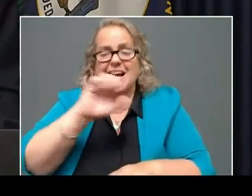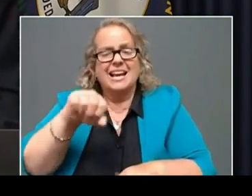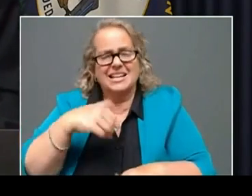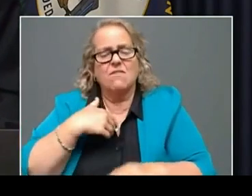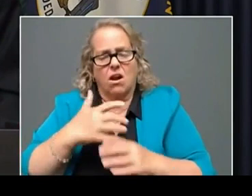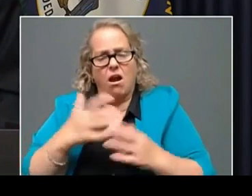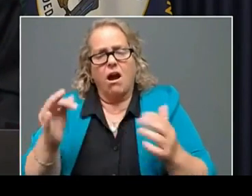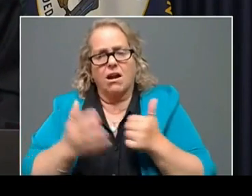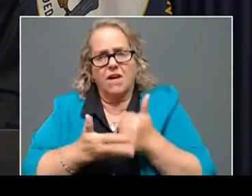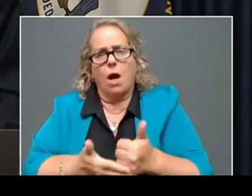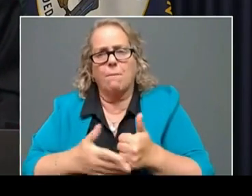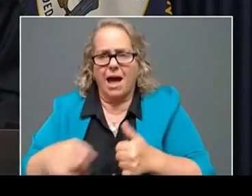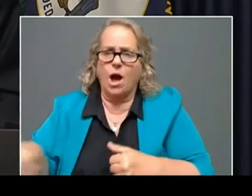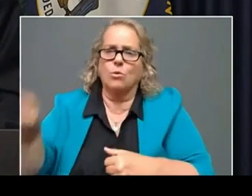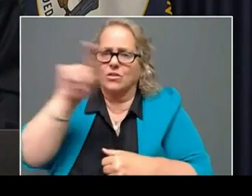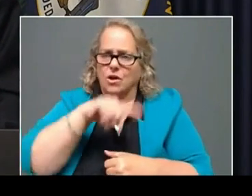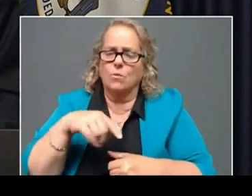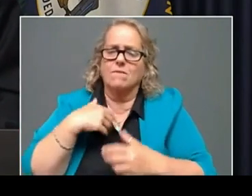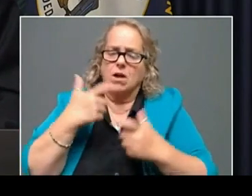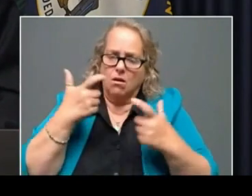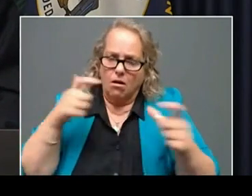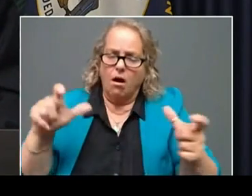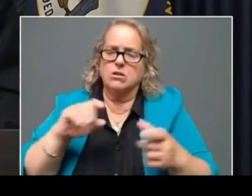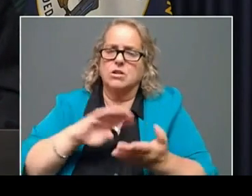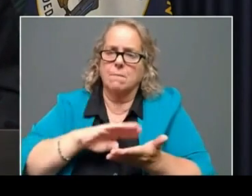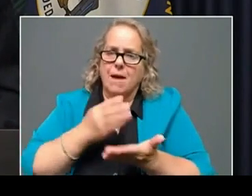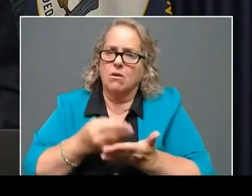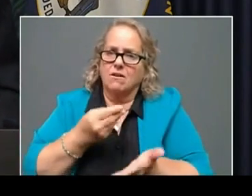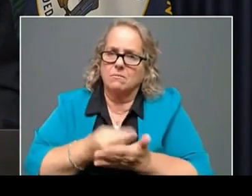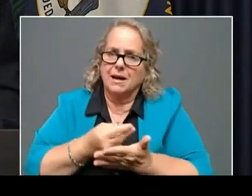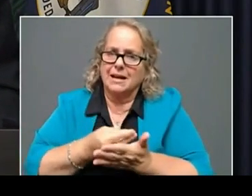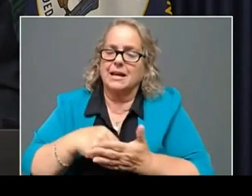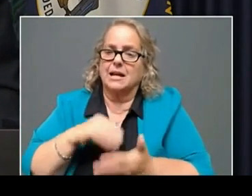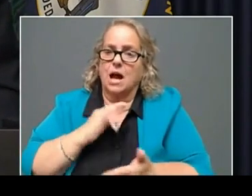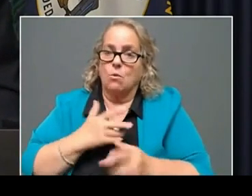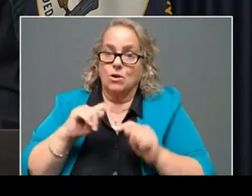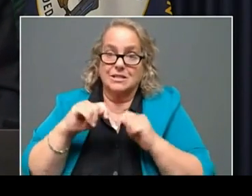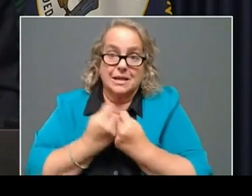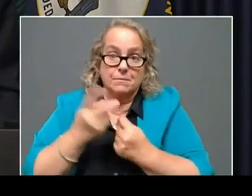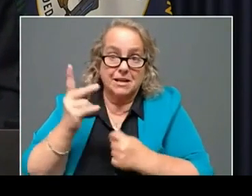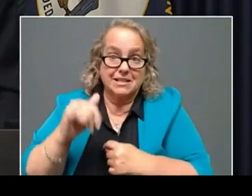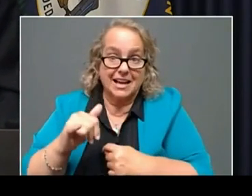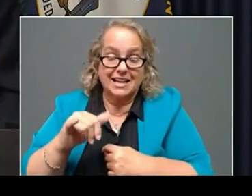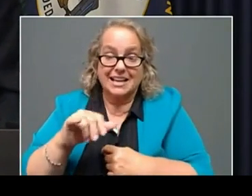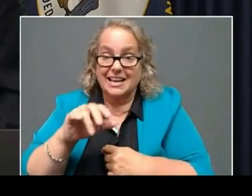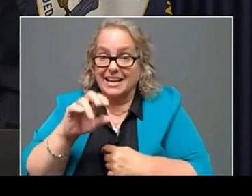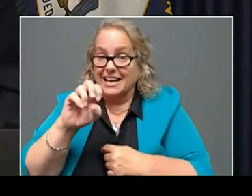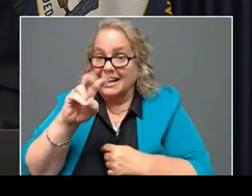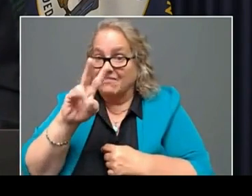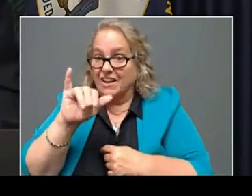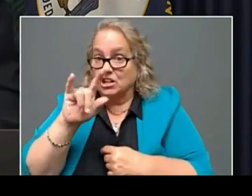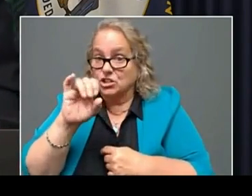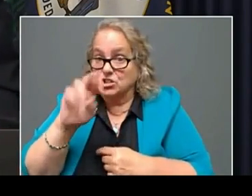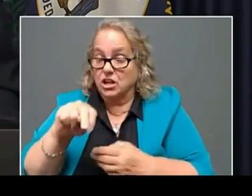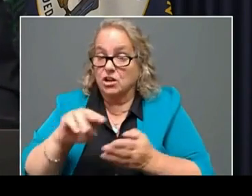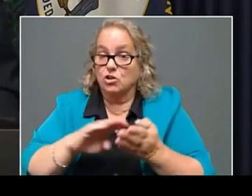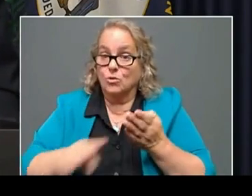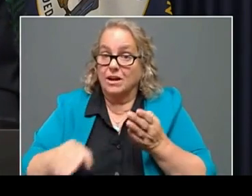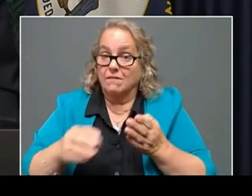huge amount of money and our team Kentucky eviction relief fund that is there for every Kentucky and has been struggling on their rent and we still